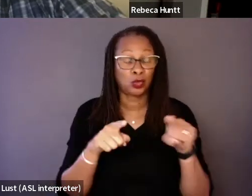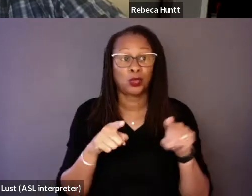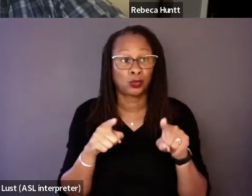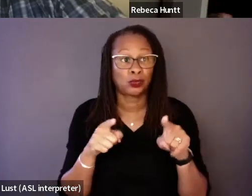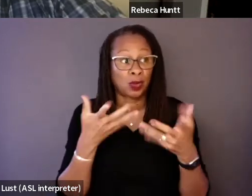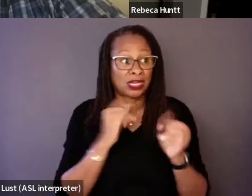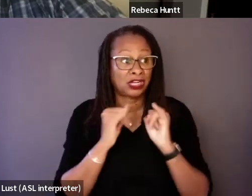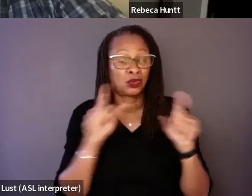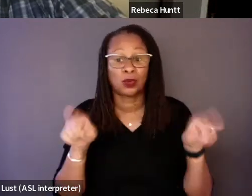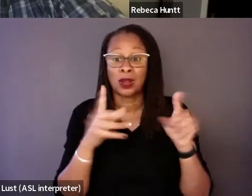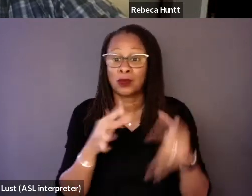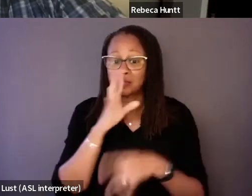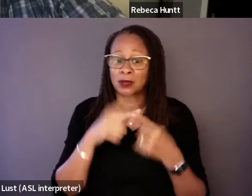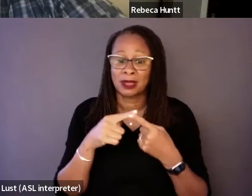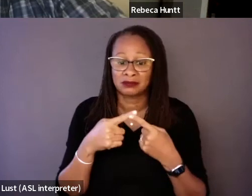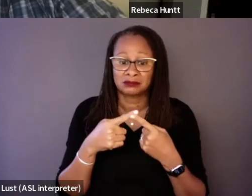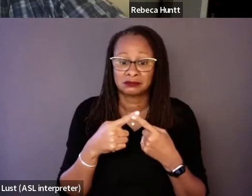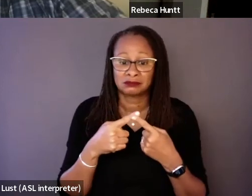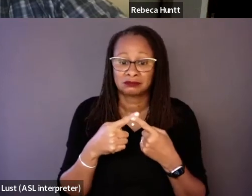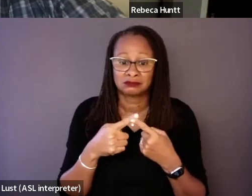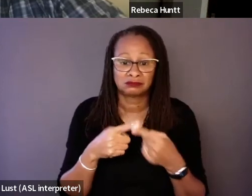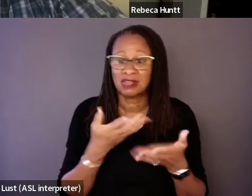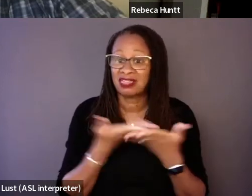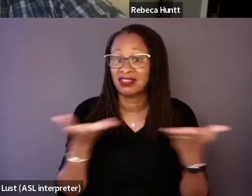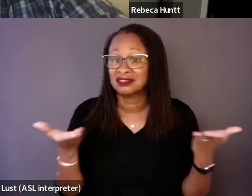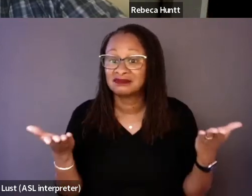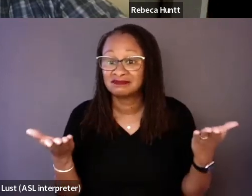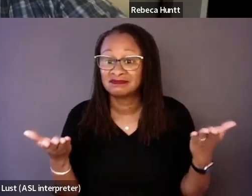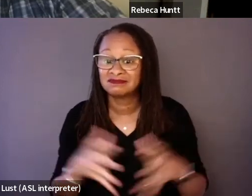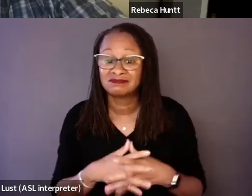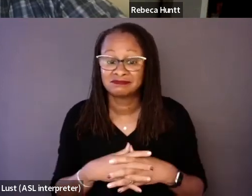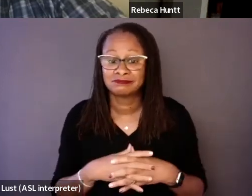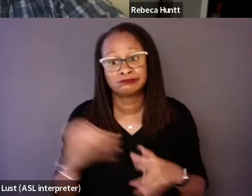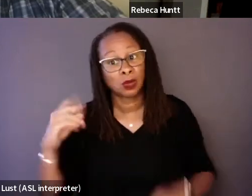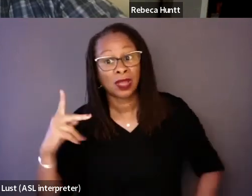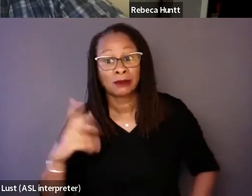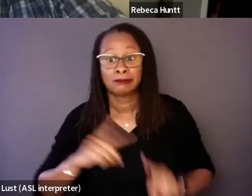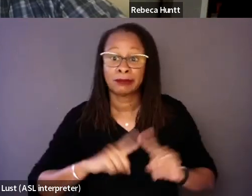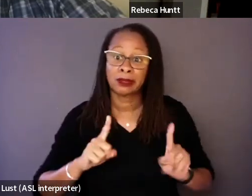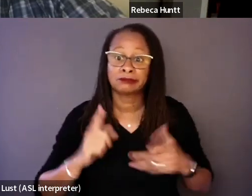you guys. I want to talk about -- there are certain things I want to talk to you guys about. Okay.